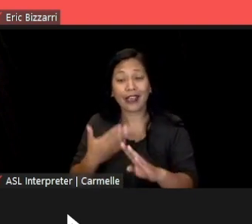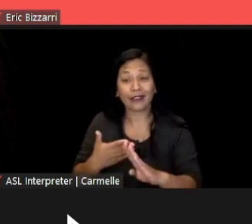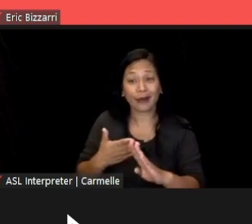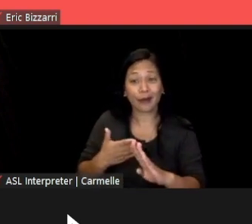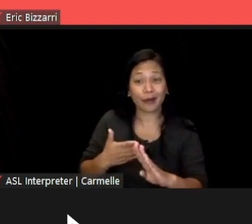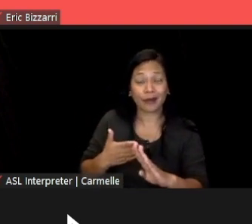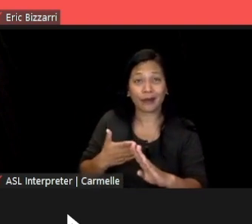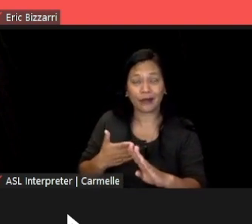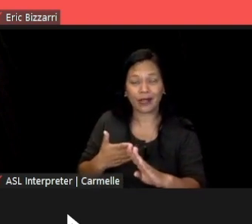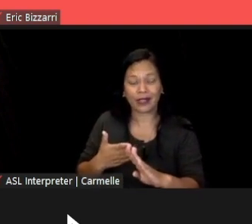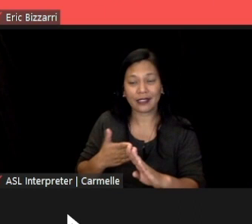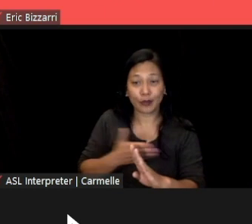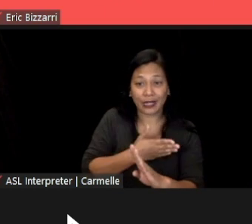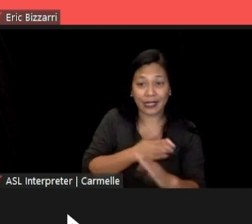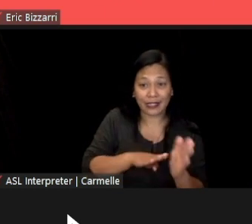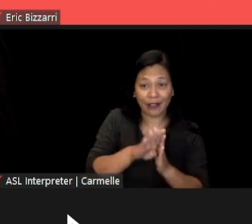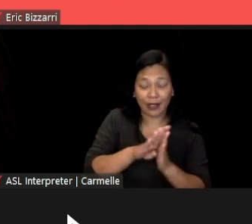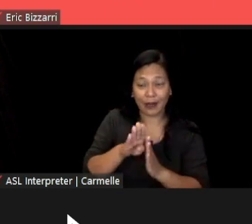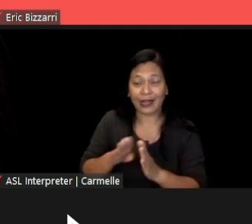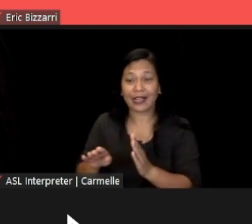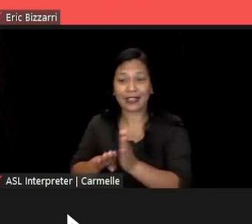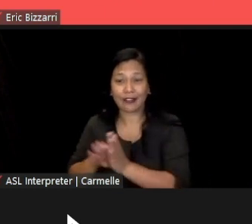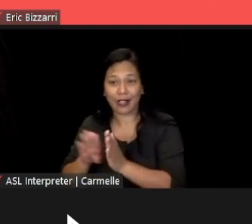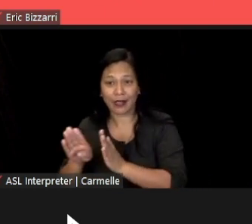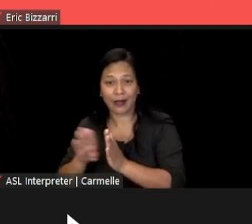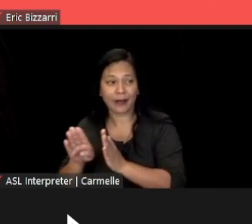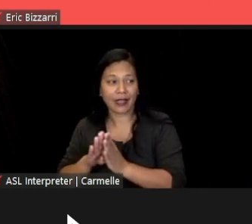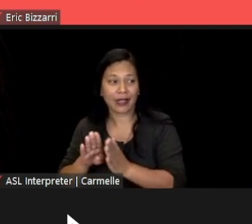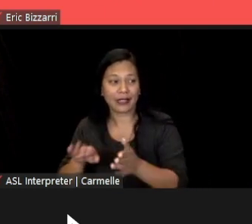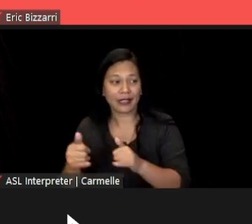deadline that I believe is coming up September 14th, if I'm not mistaken.